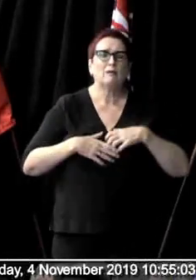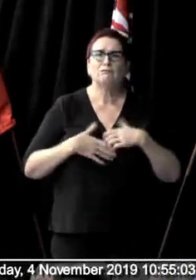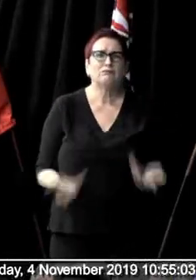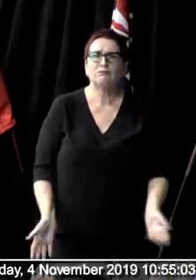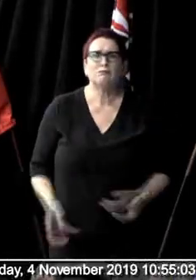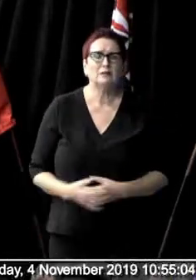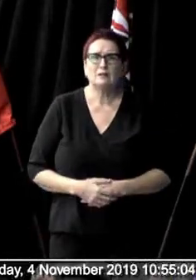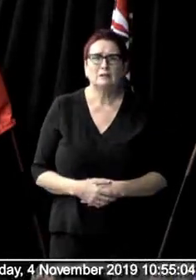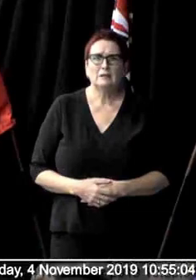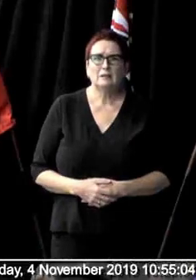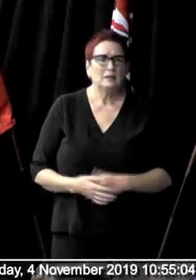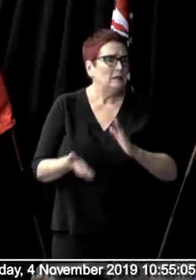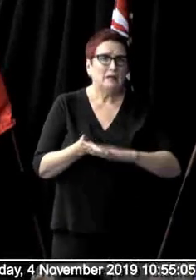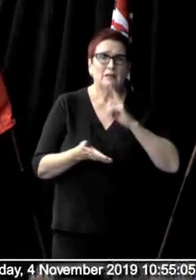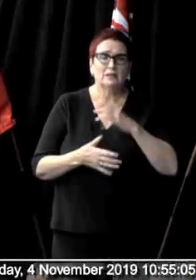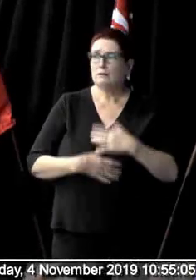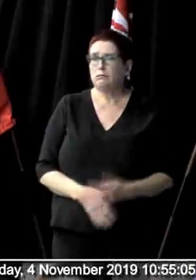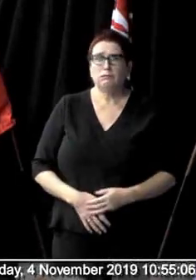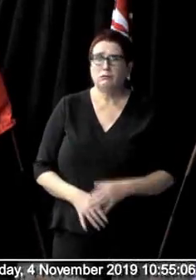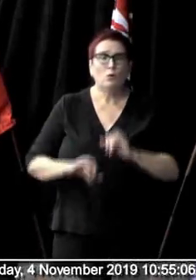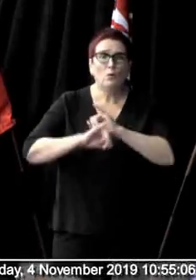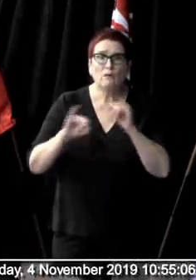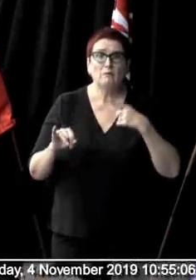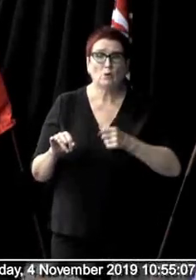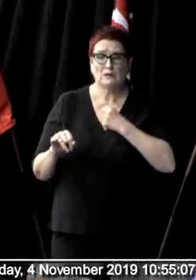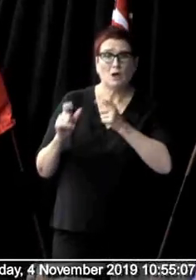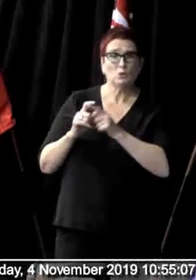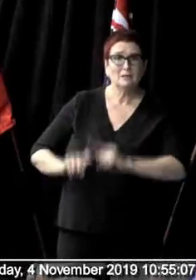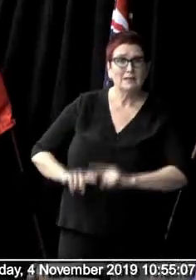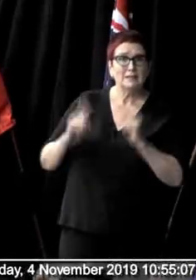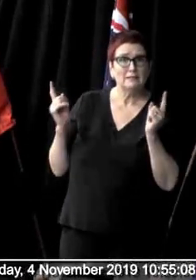It’s almost like because Charlotte’s different, she’s viewed as less.”